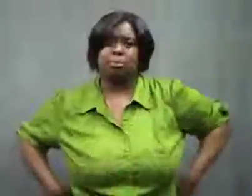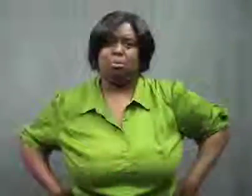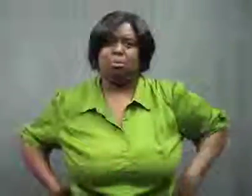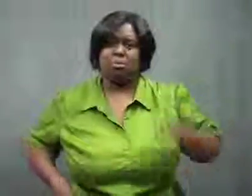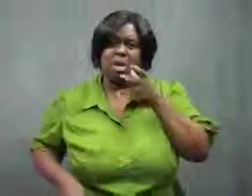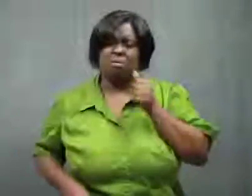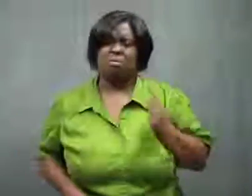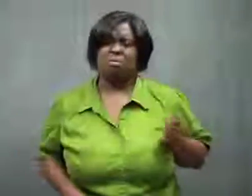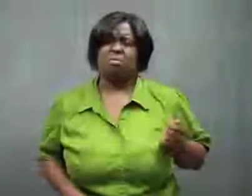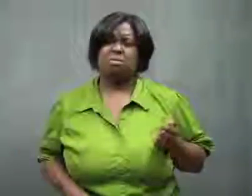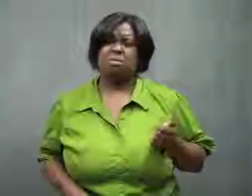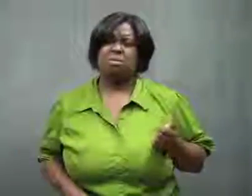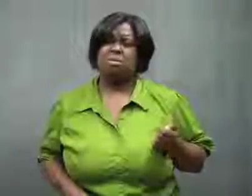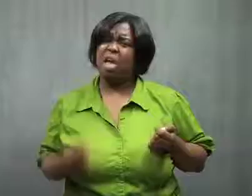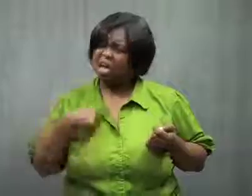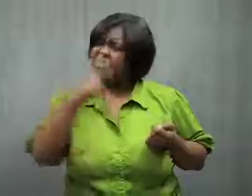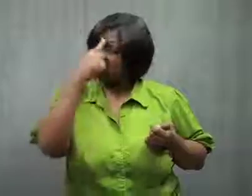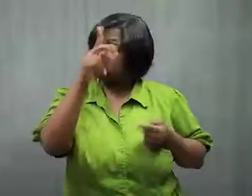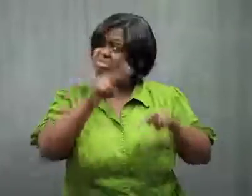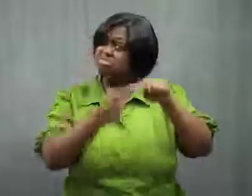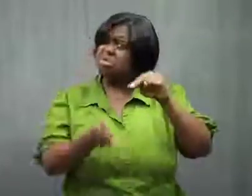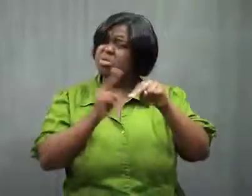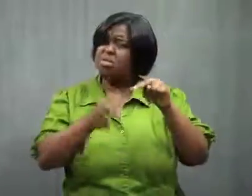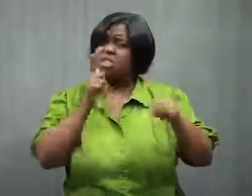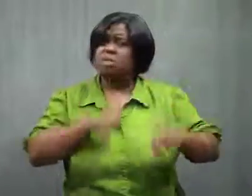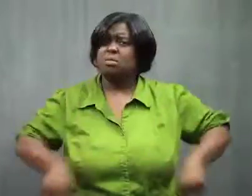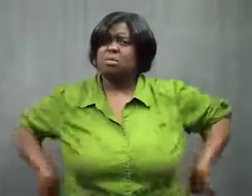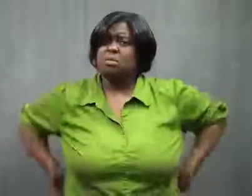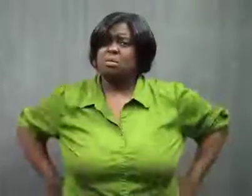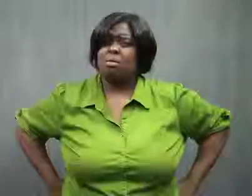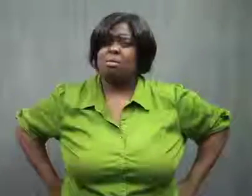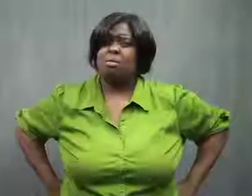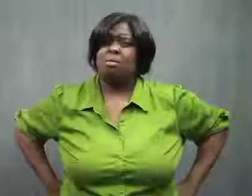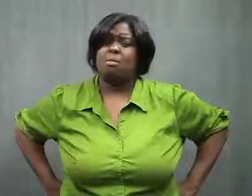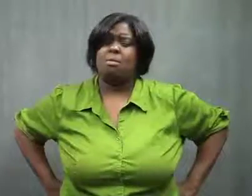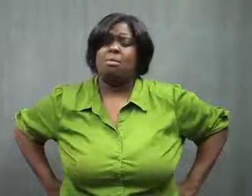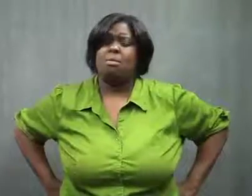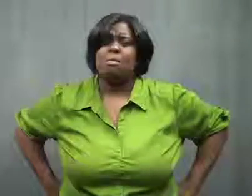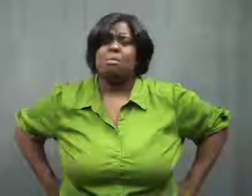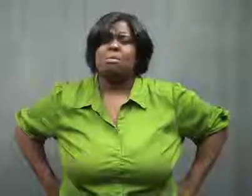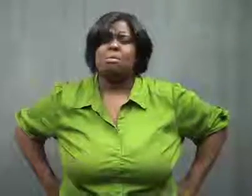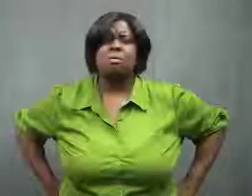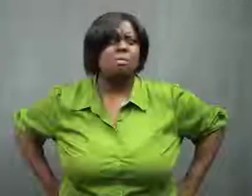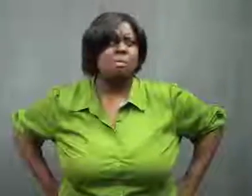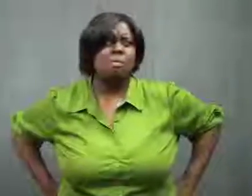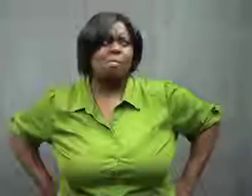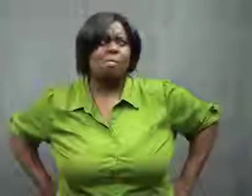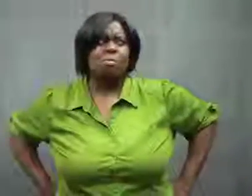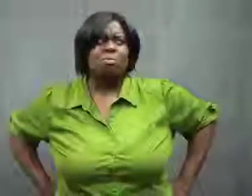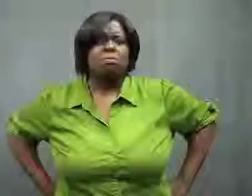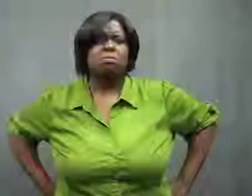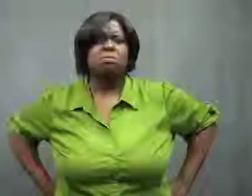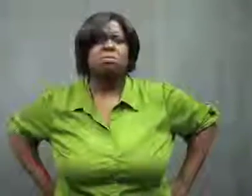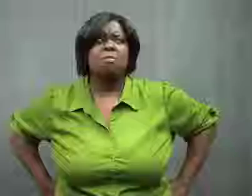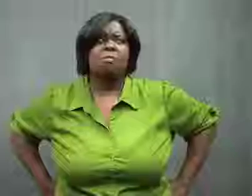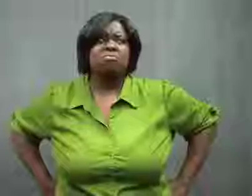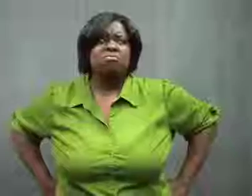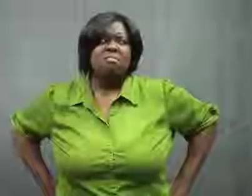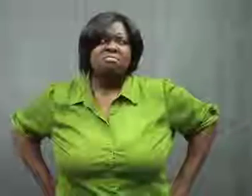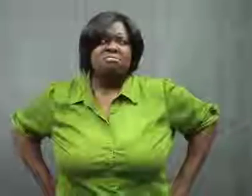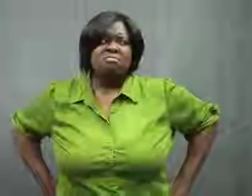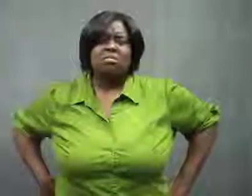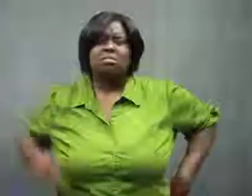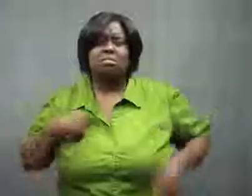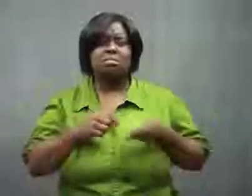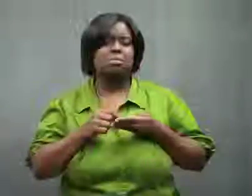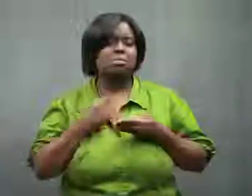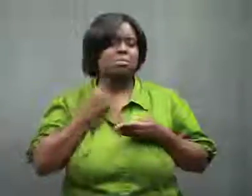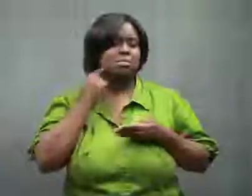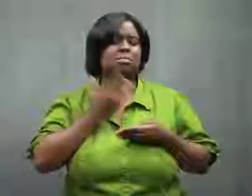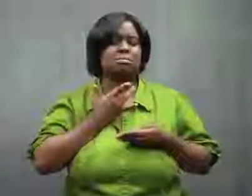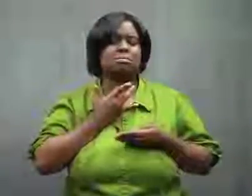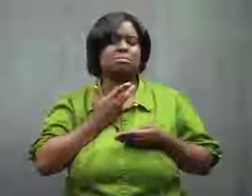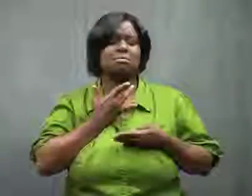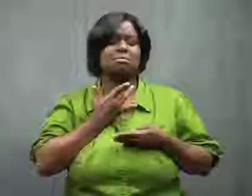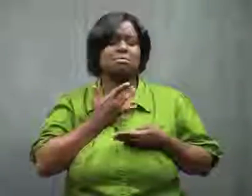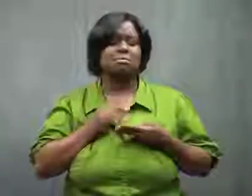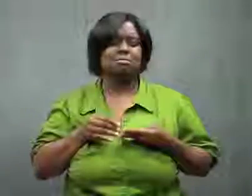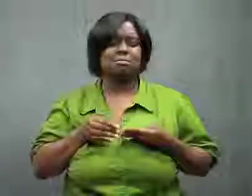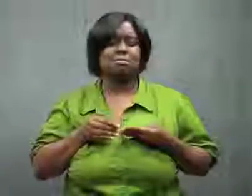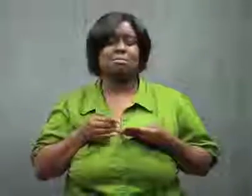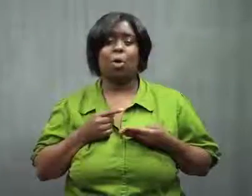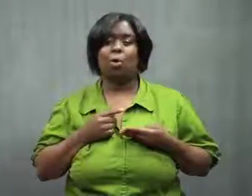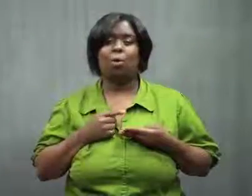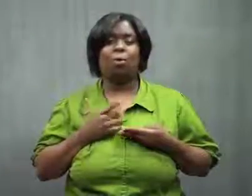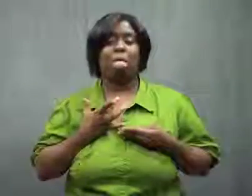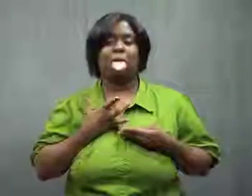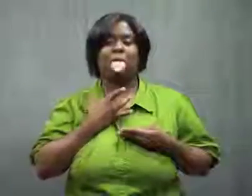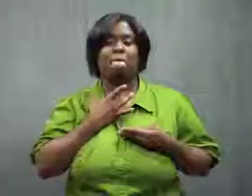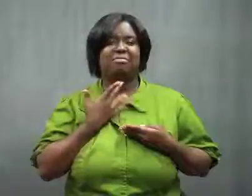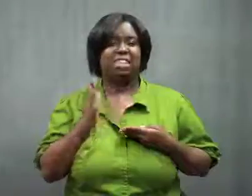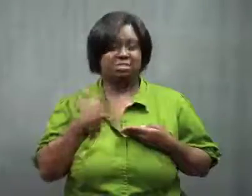My mother said, "You must be losing weight." My sister huffed and puffed.